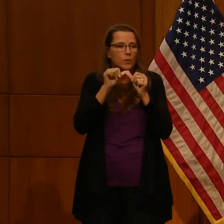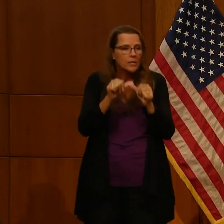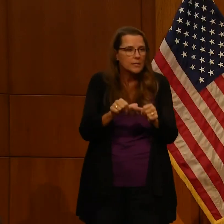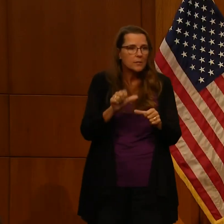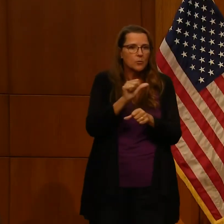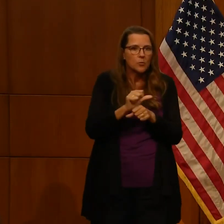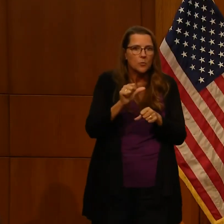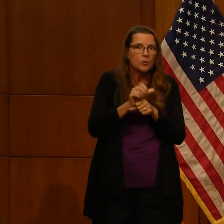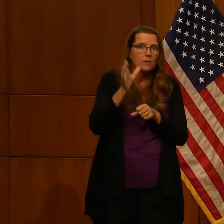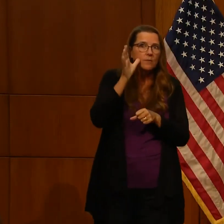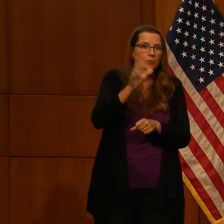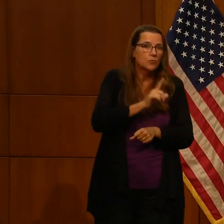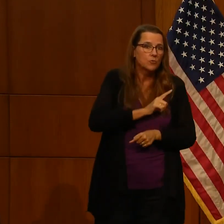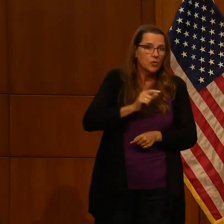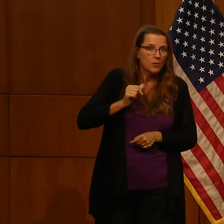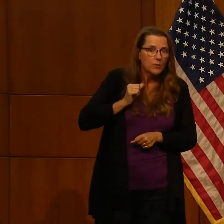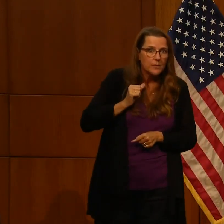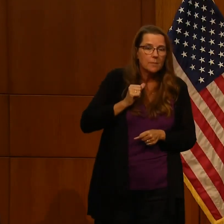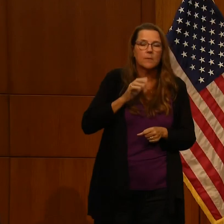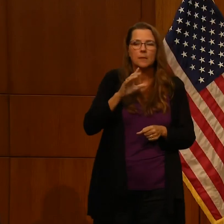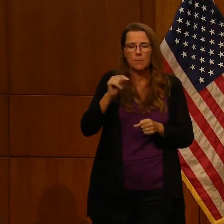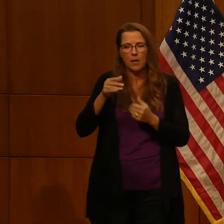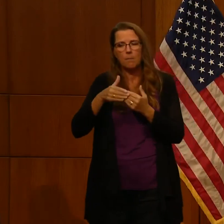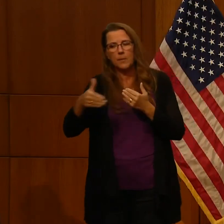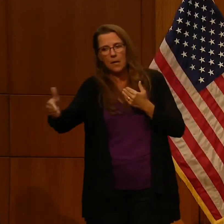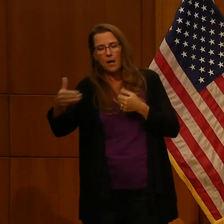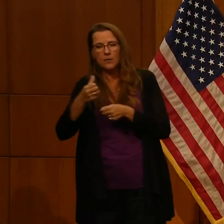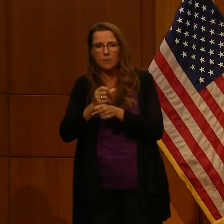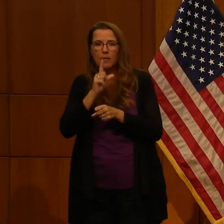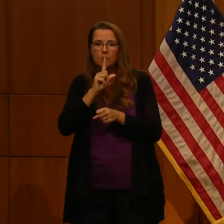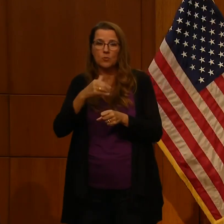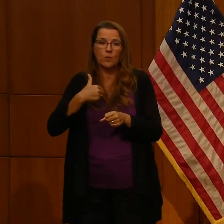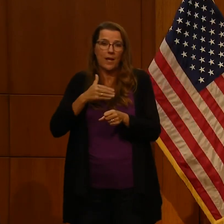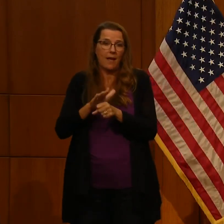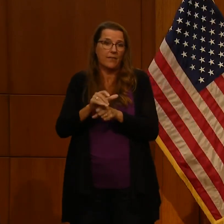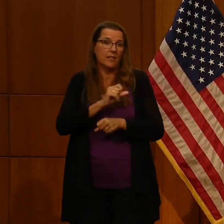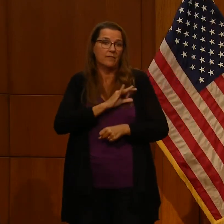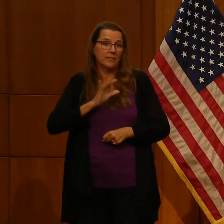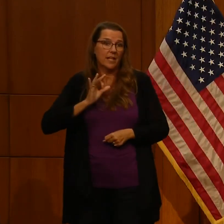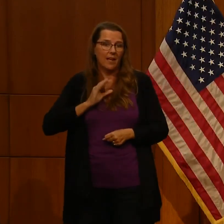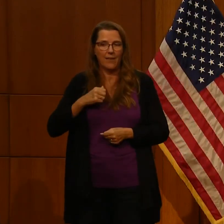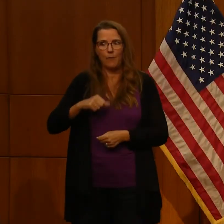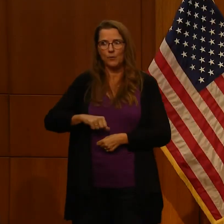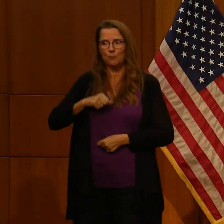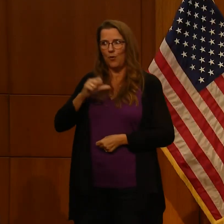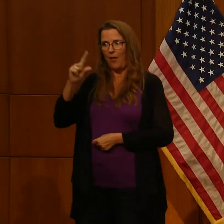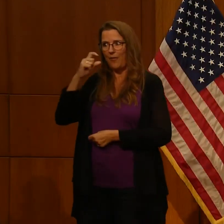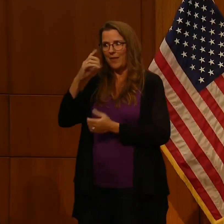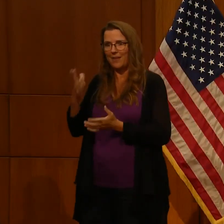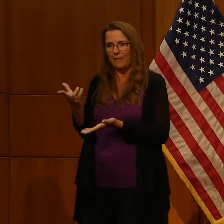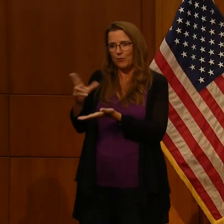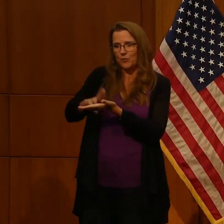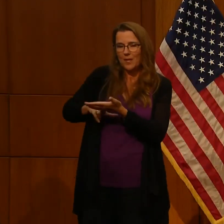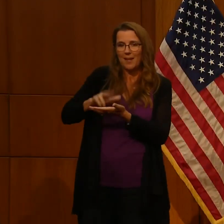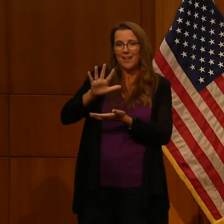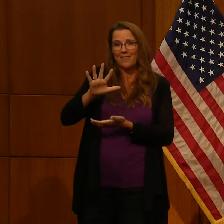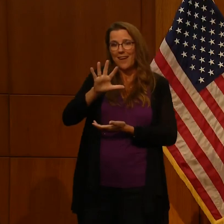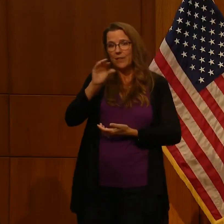OUR SCHOOLS. AND SO WE'LL CONTINUE TO WORK. NOT ONLY, UH, IN FUTURE GENERAL ASSEMBLY SESSIONS, BUT BEYOND TO MAKE SURE THAT WE HAVE THE STAFFING